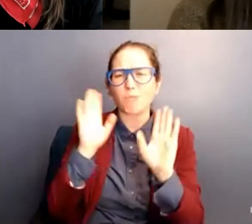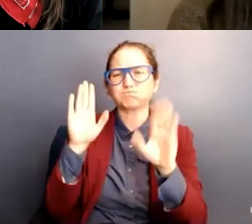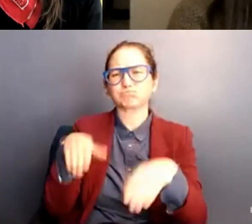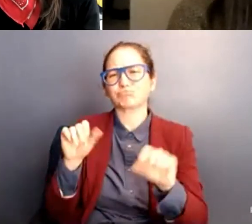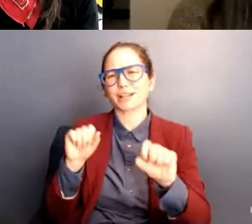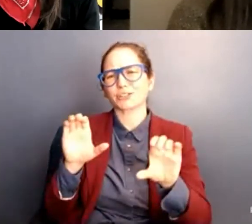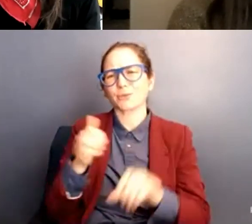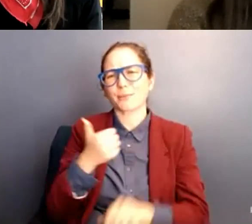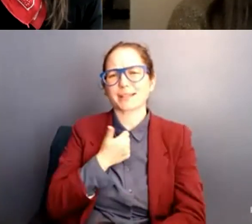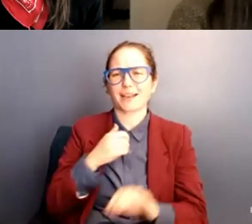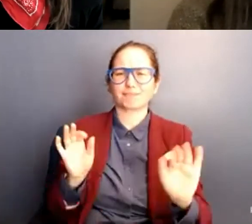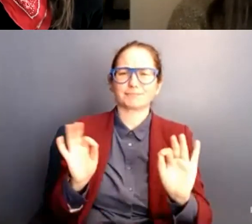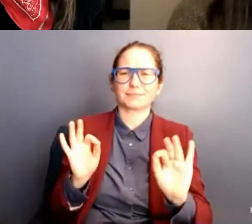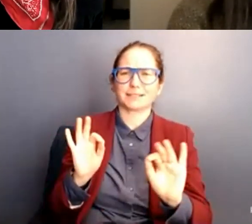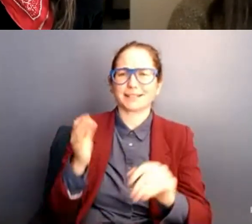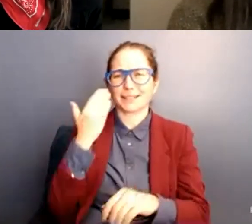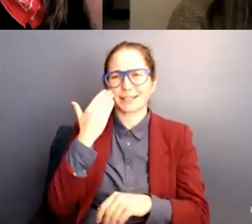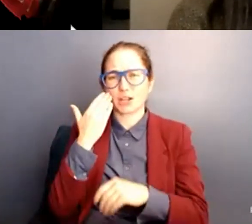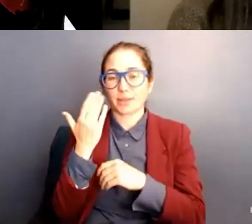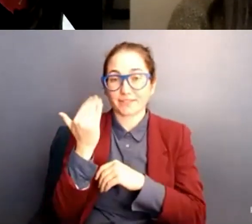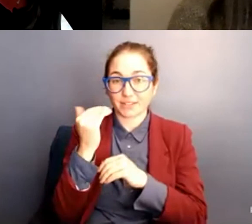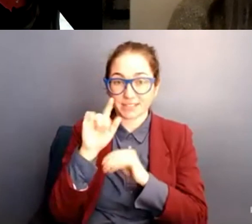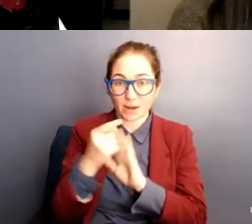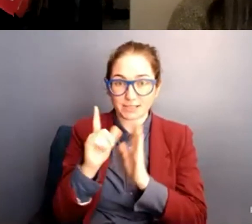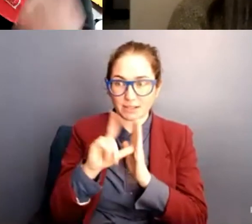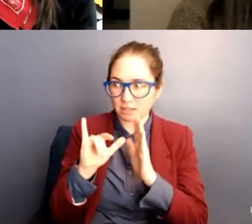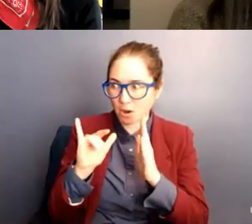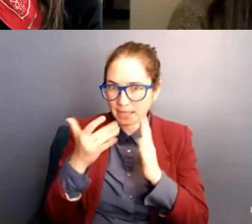takes so long. So you have the time, like Christena said,